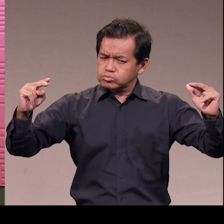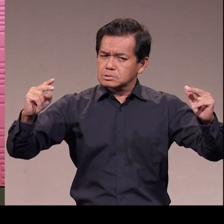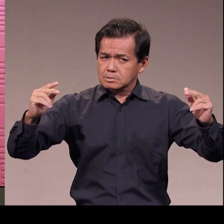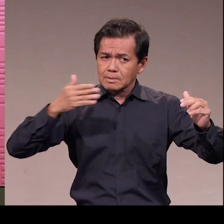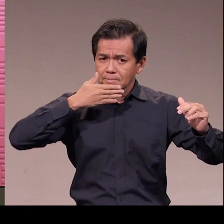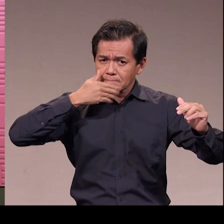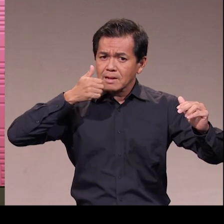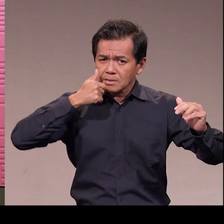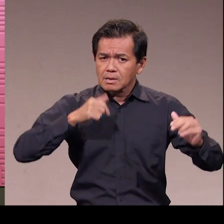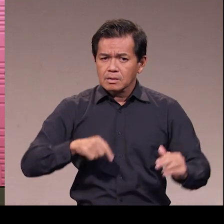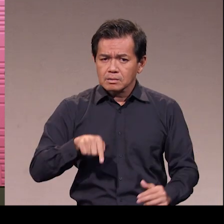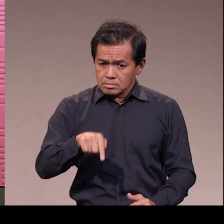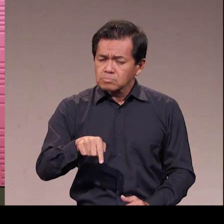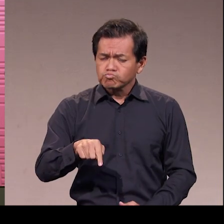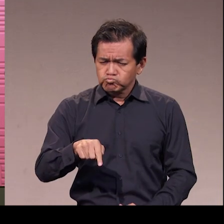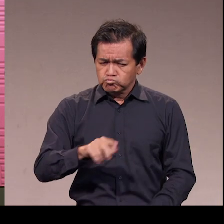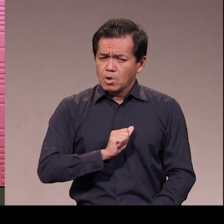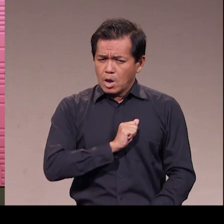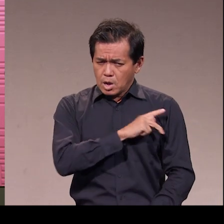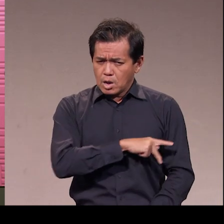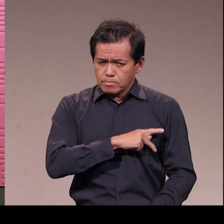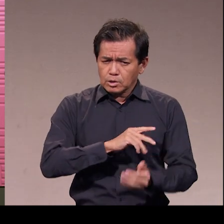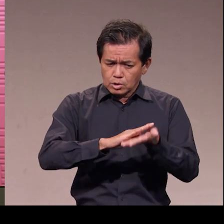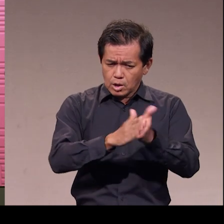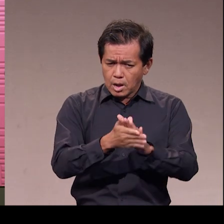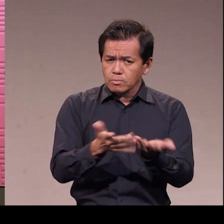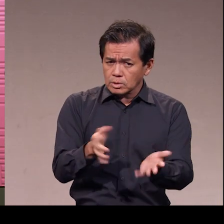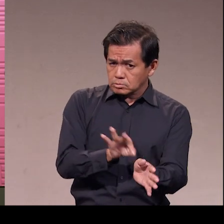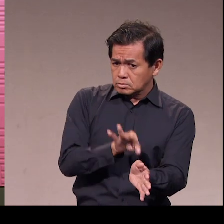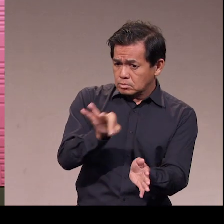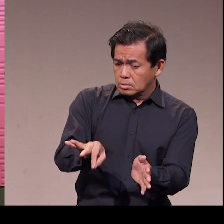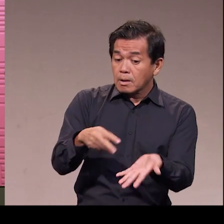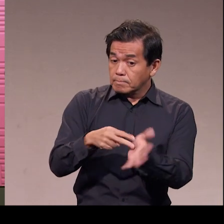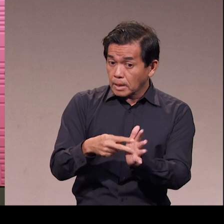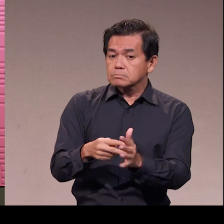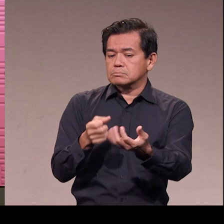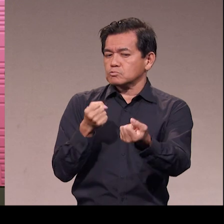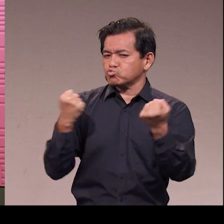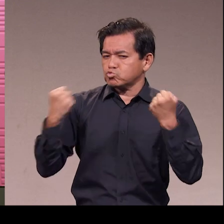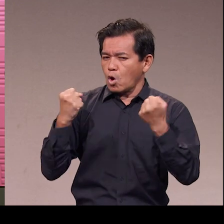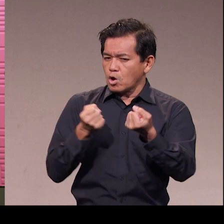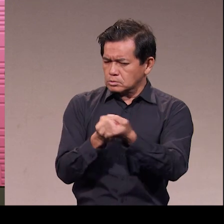contributions and strong support. Let us continue the strong cooperation we